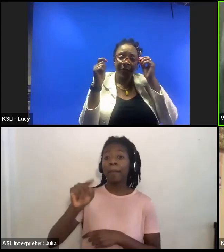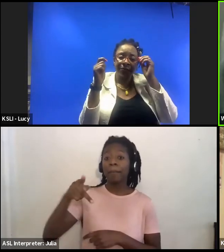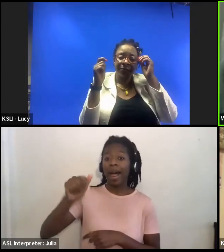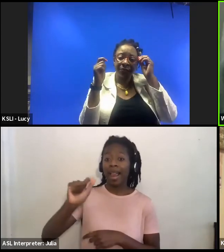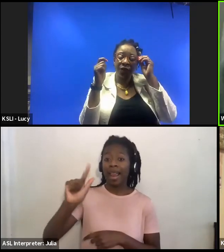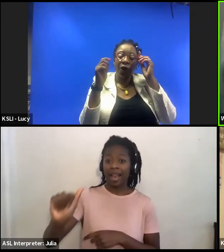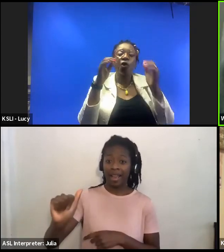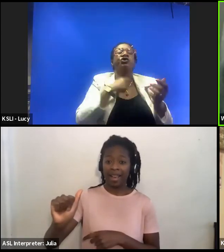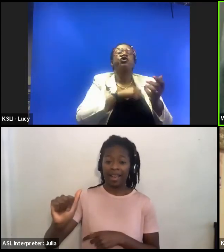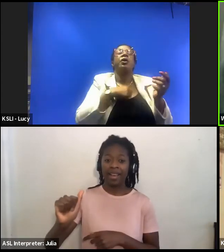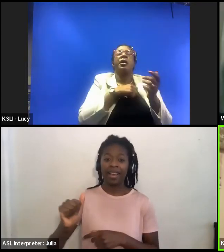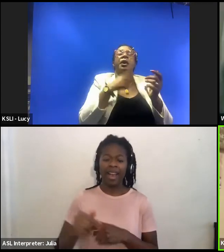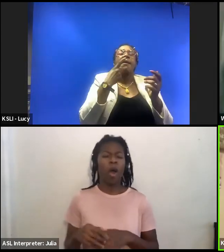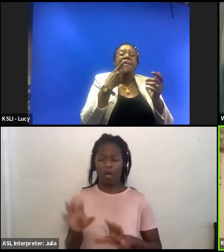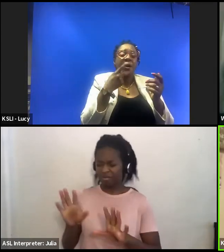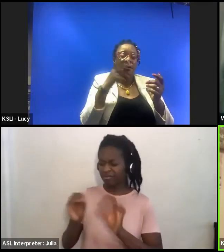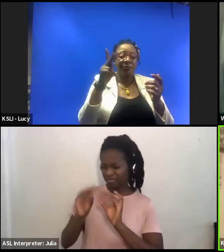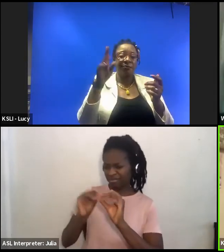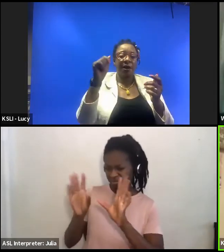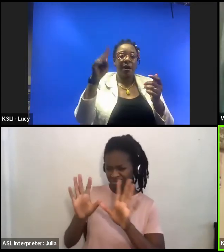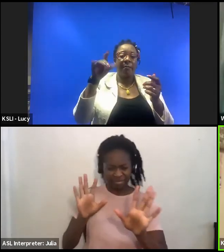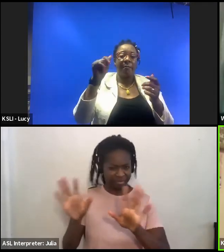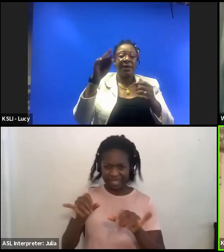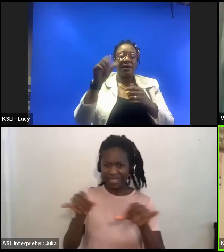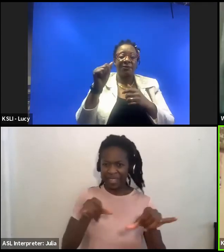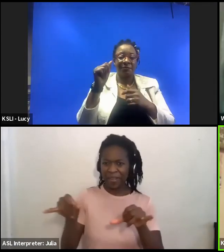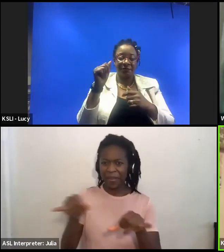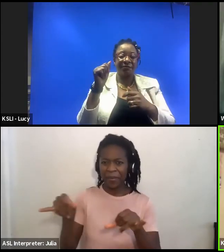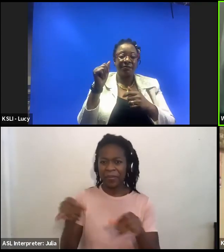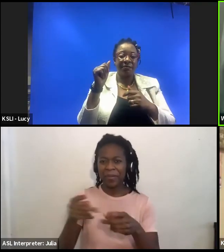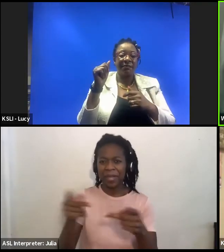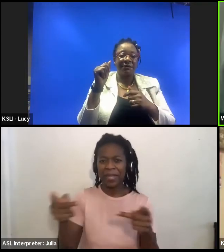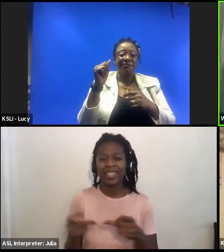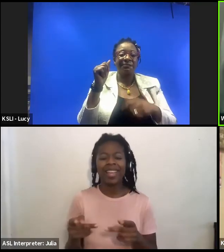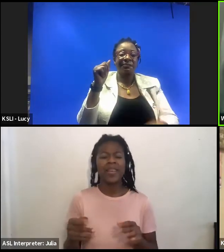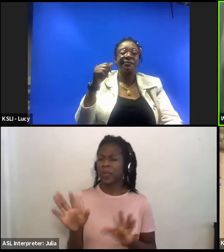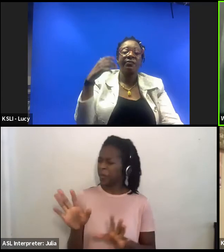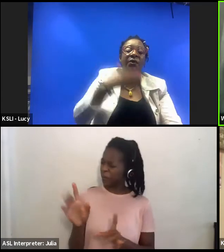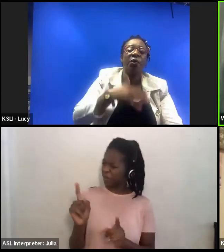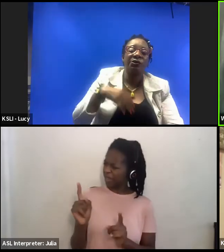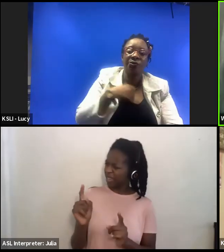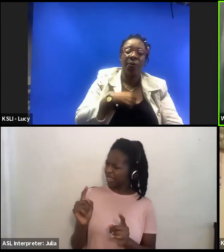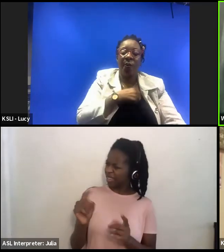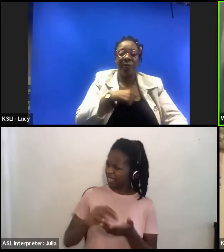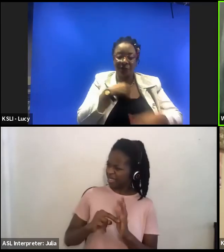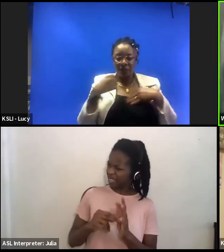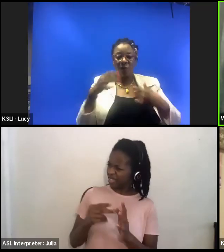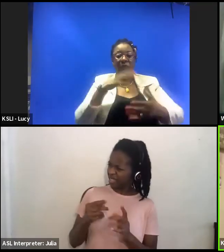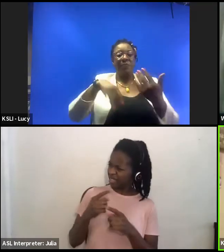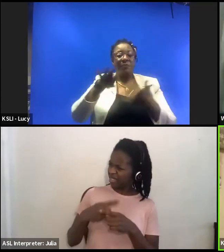I was just making sure if it was- I got confused there. I was like, wait, wait. Did we talk about Kenya? Please tell me about that festival.